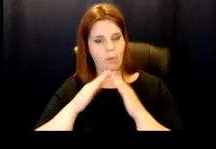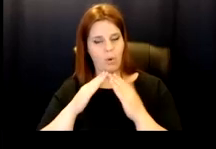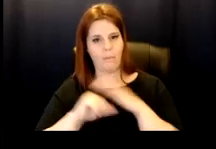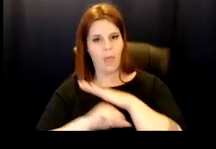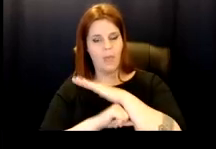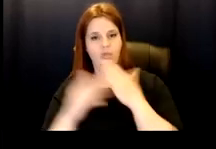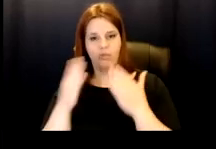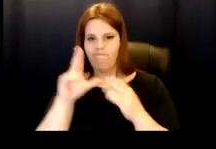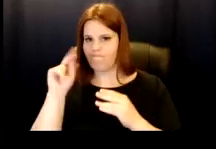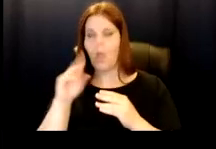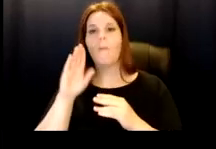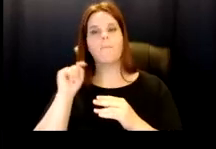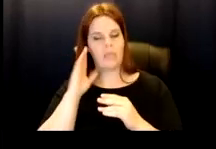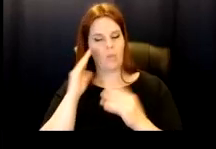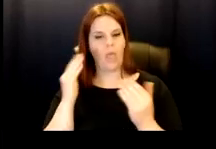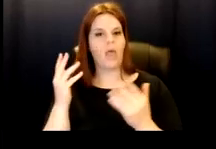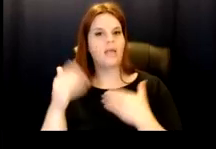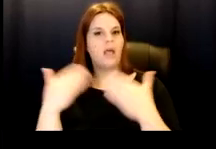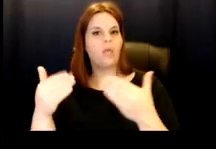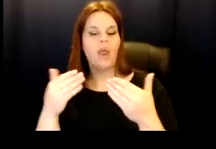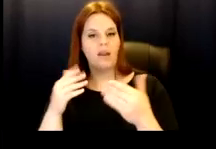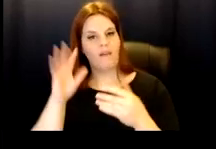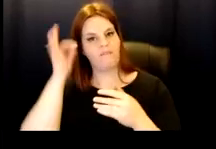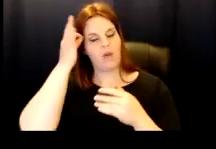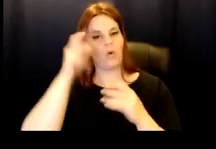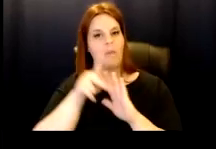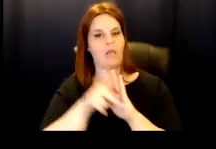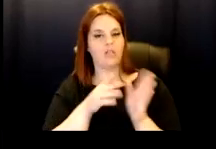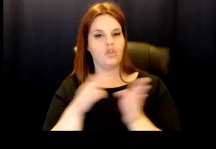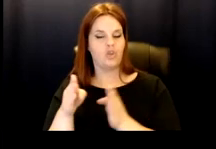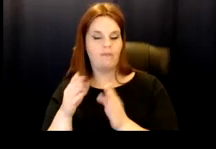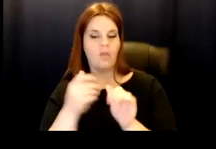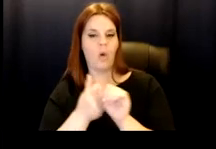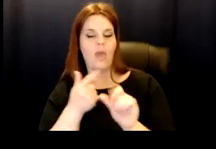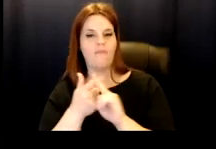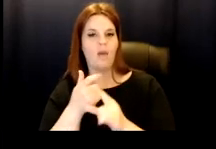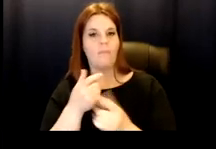would accelerate federal policy shift away from funding institutional settings while